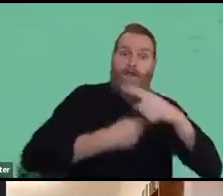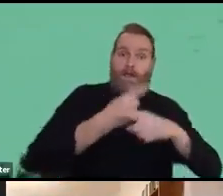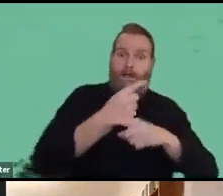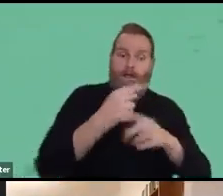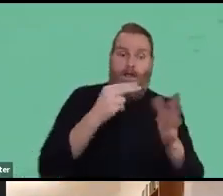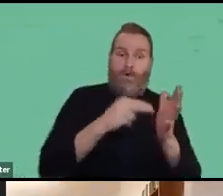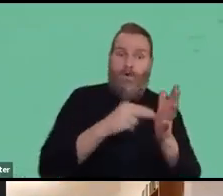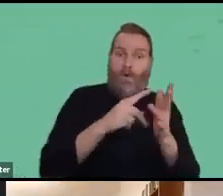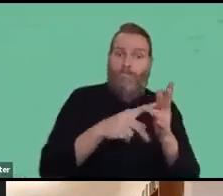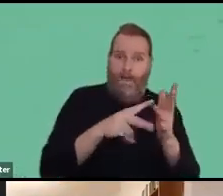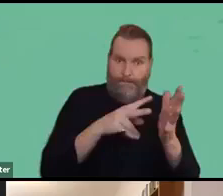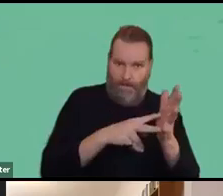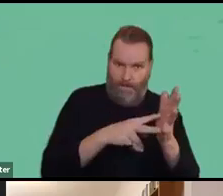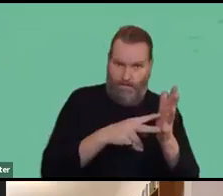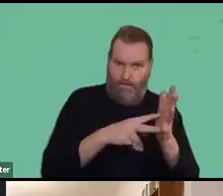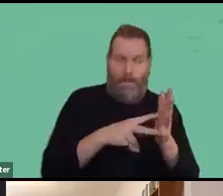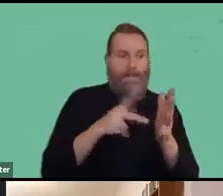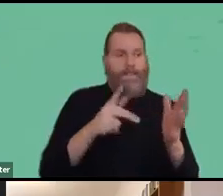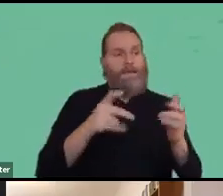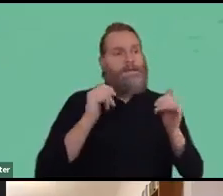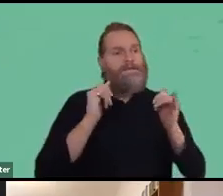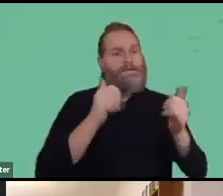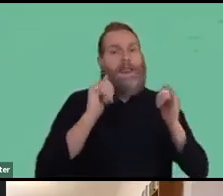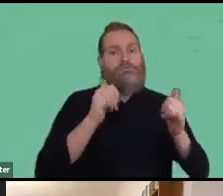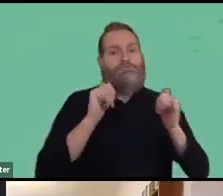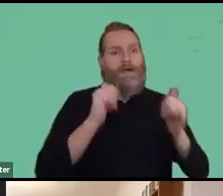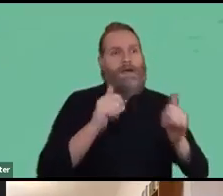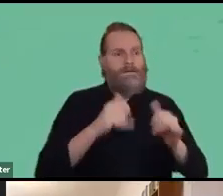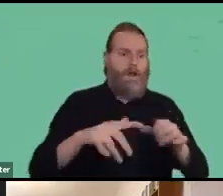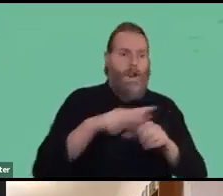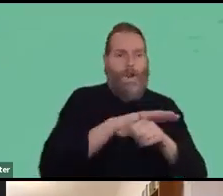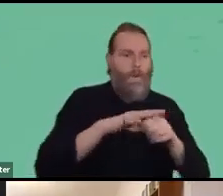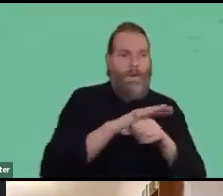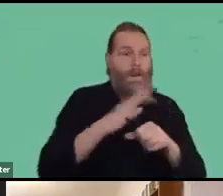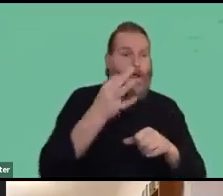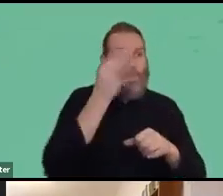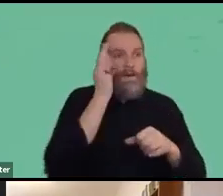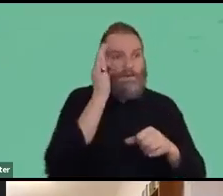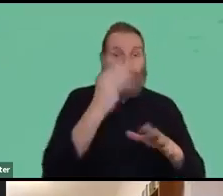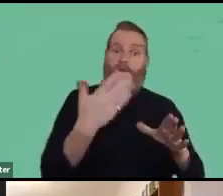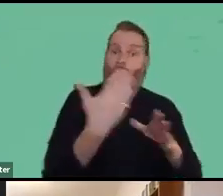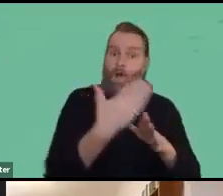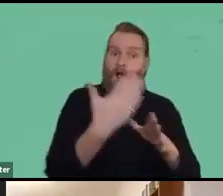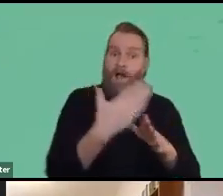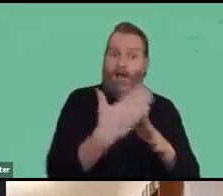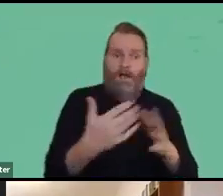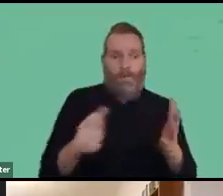local government association celebrate what local councils do and what local council workers do in